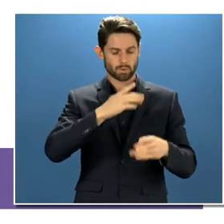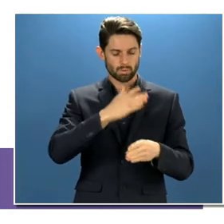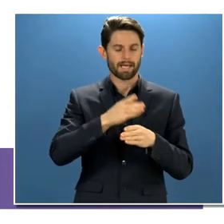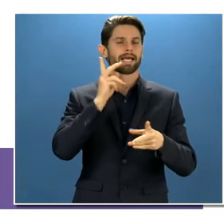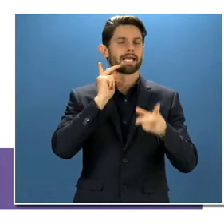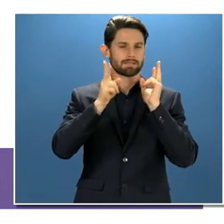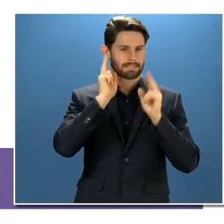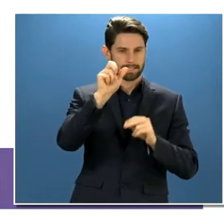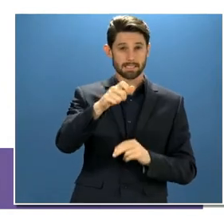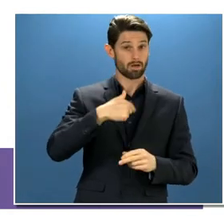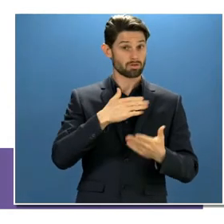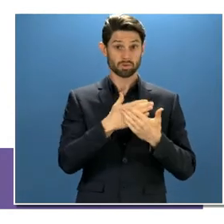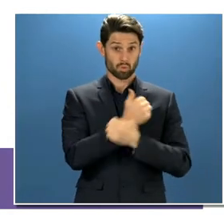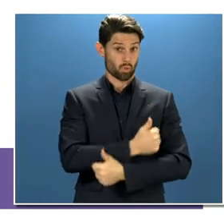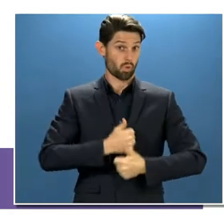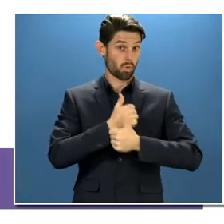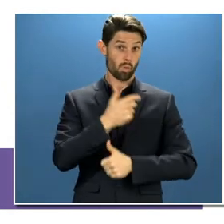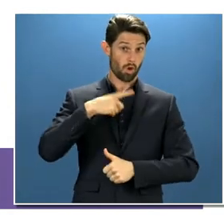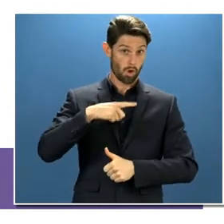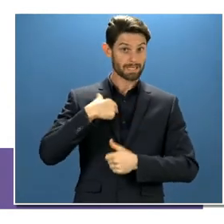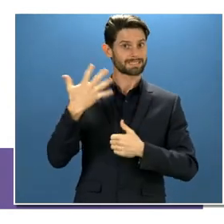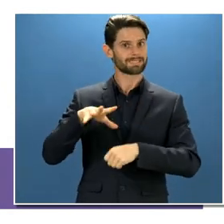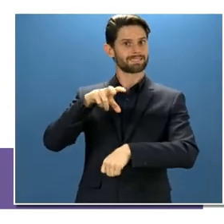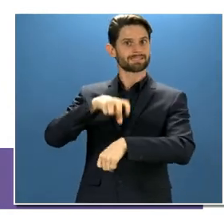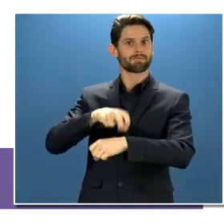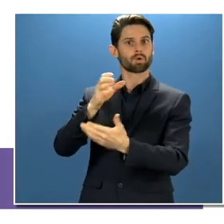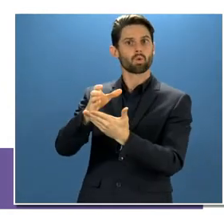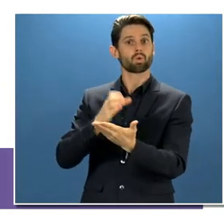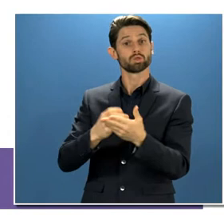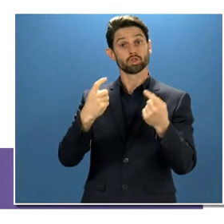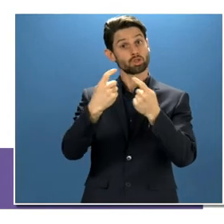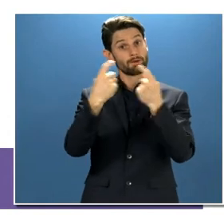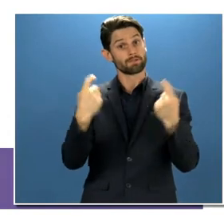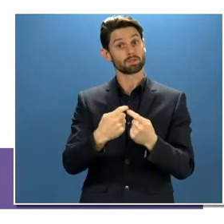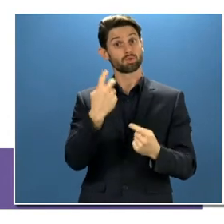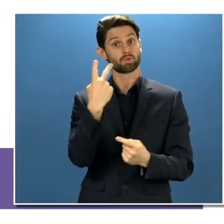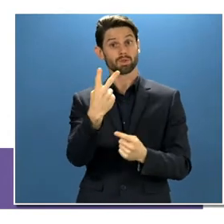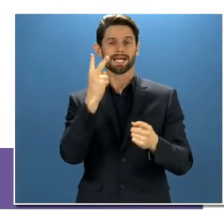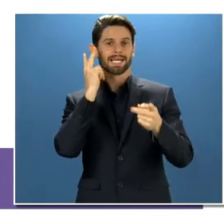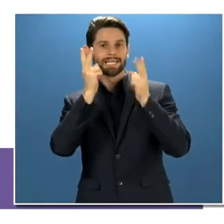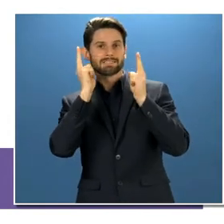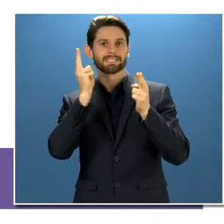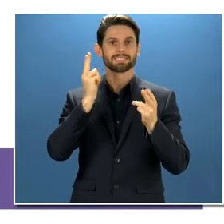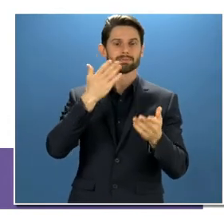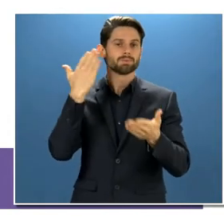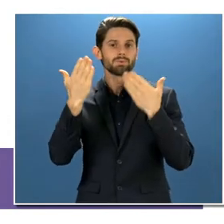And I really liked that because I did the TAFE course. I did a Cert II course in Hairdressing and Beauty, so I had the skills, which